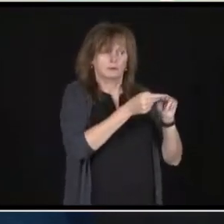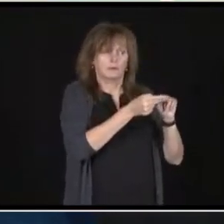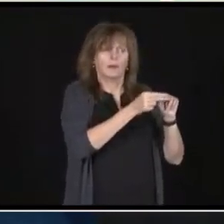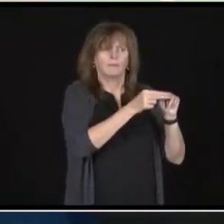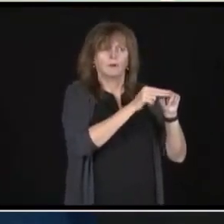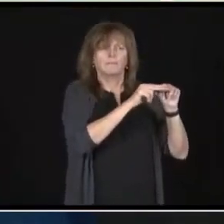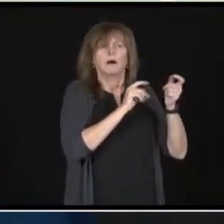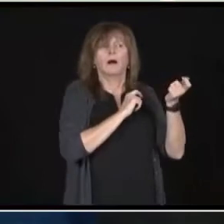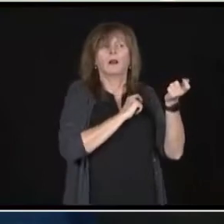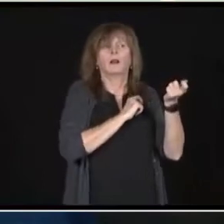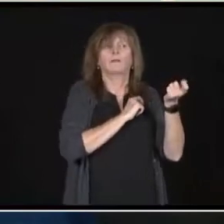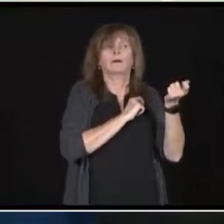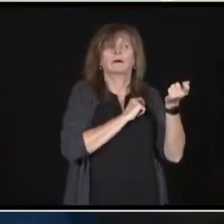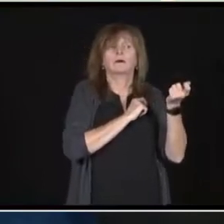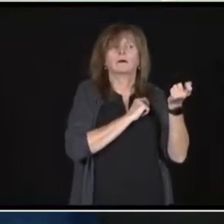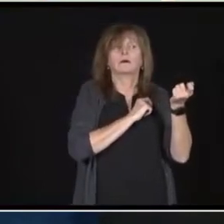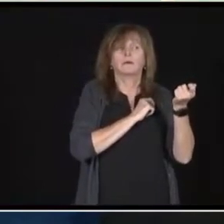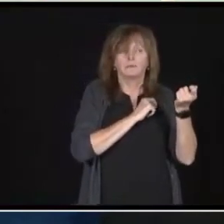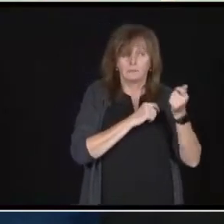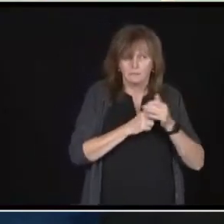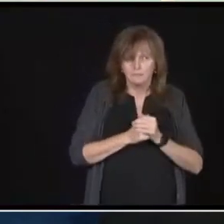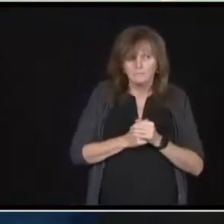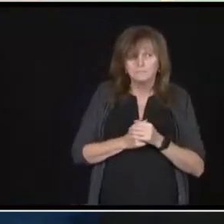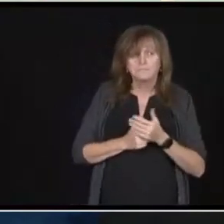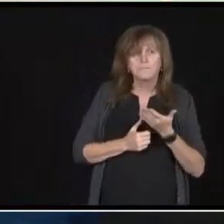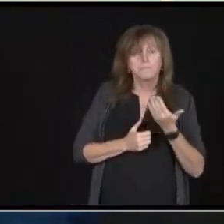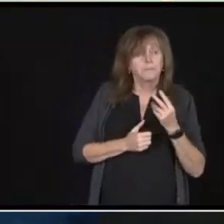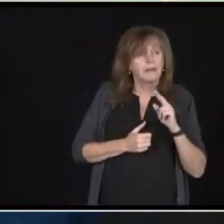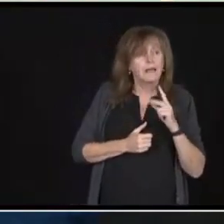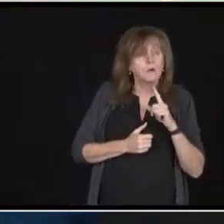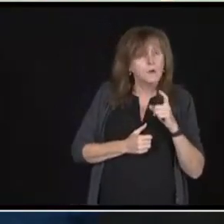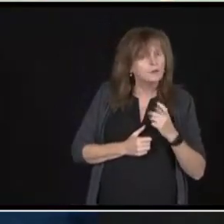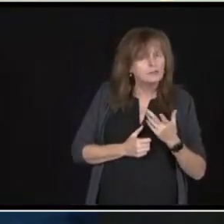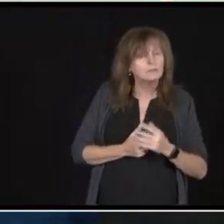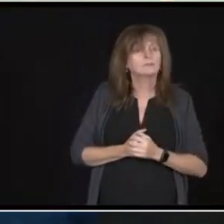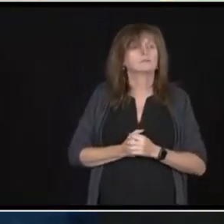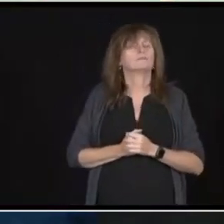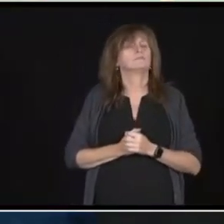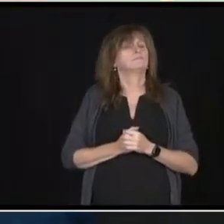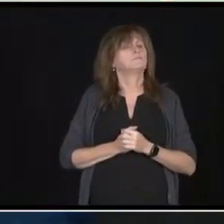to go up very slightly. When it gets to 3%,